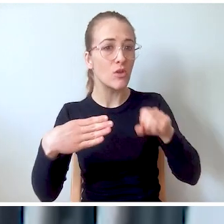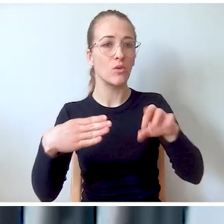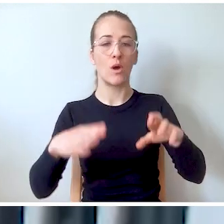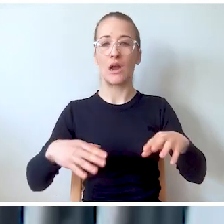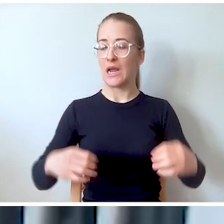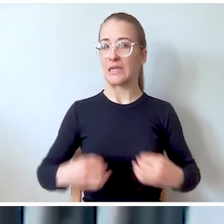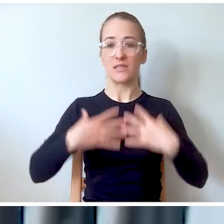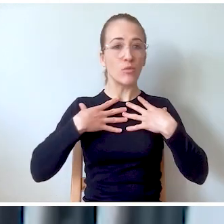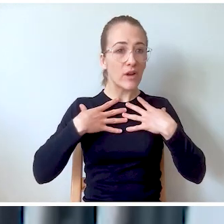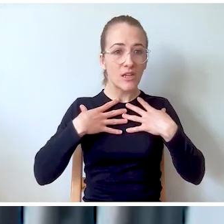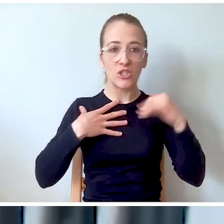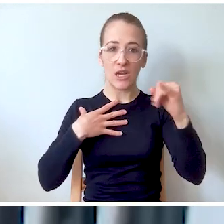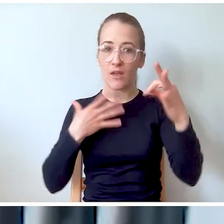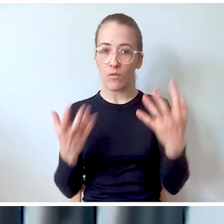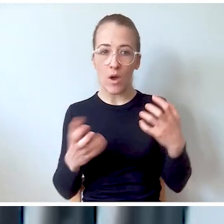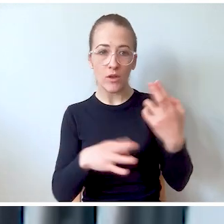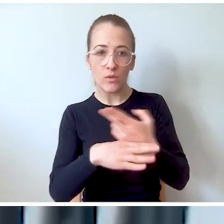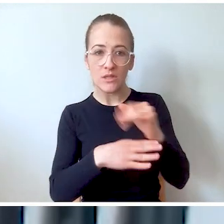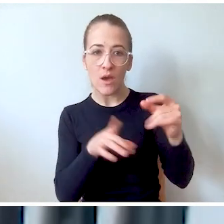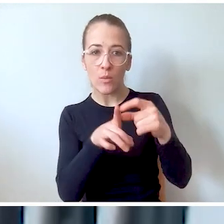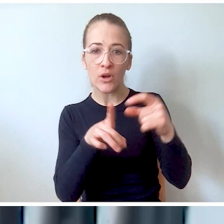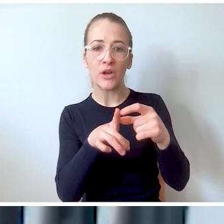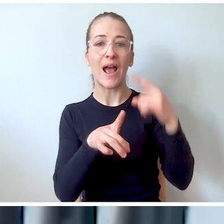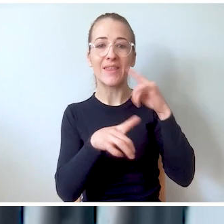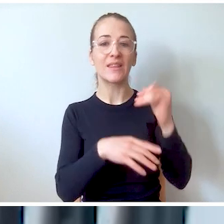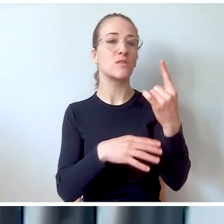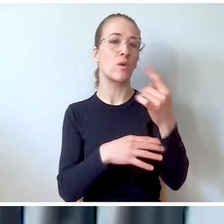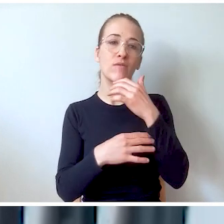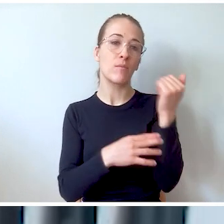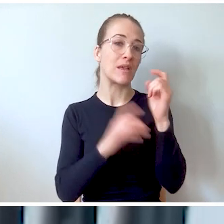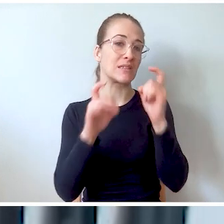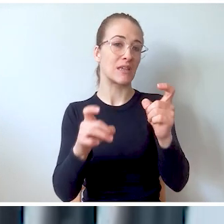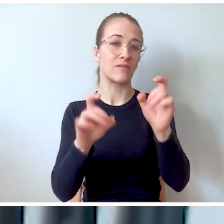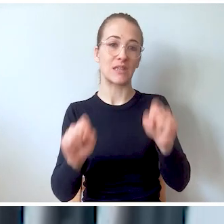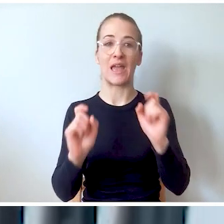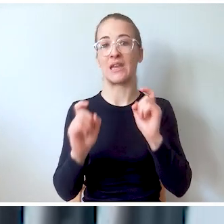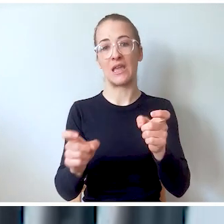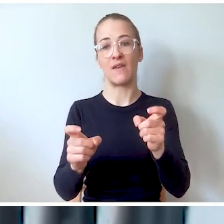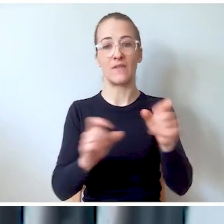if you want to call it that, as a result of that, I think that is one of the greatest gifts that we can give each other